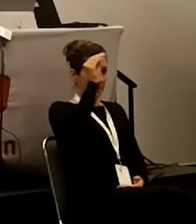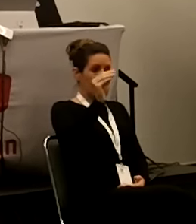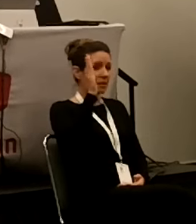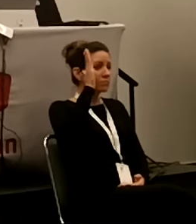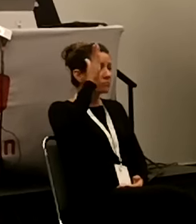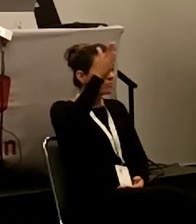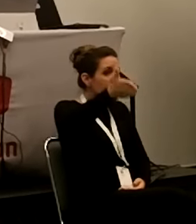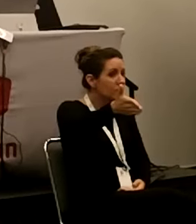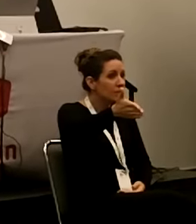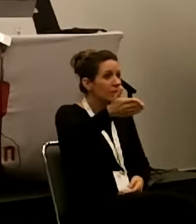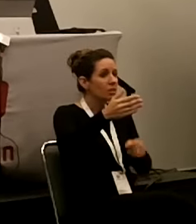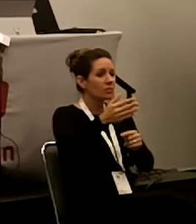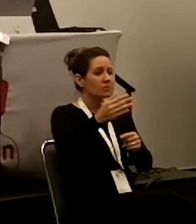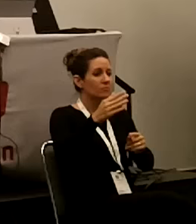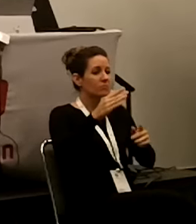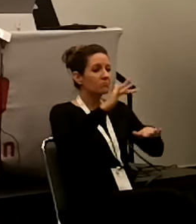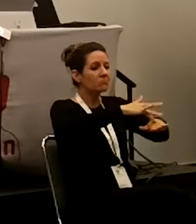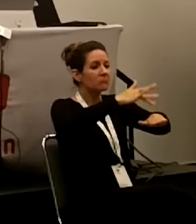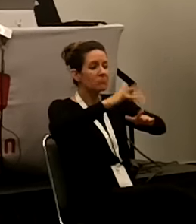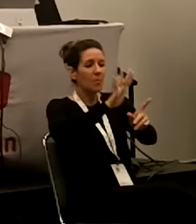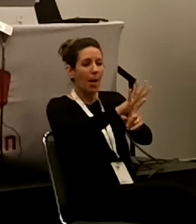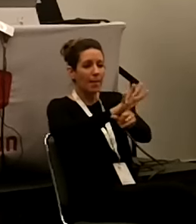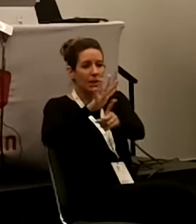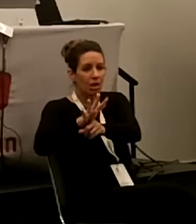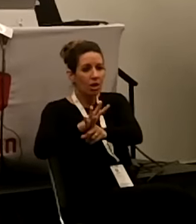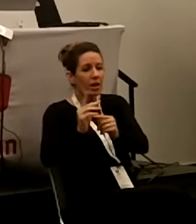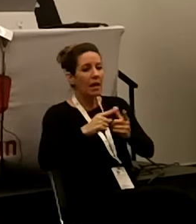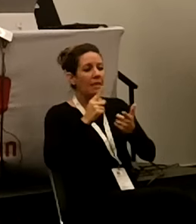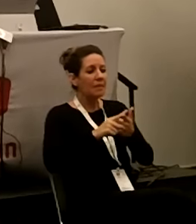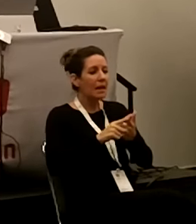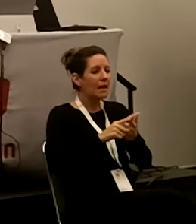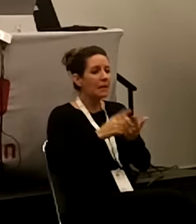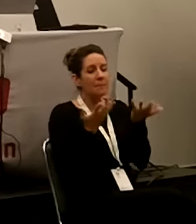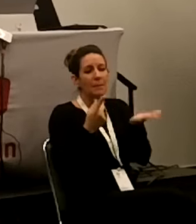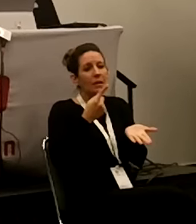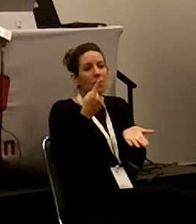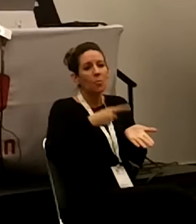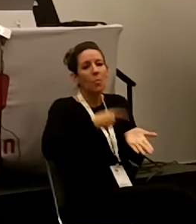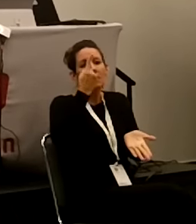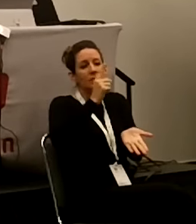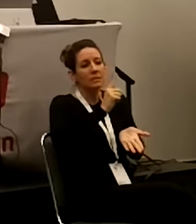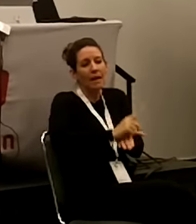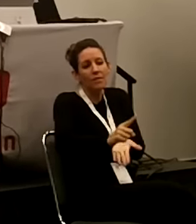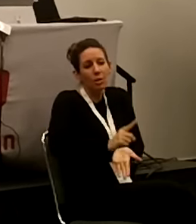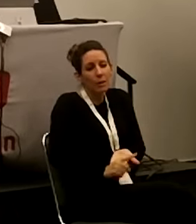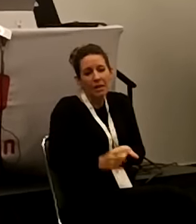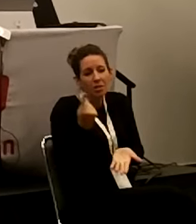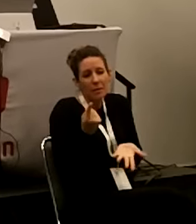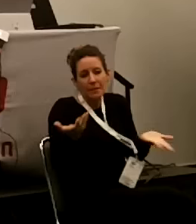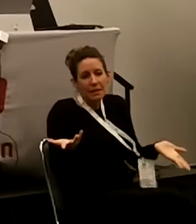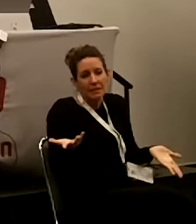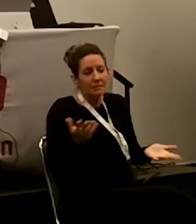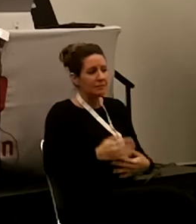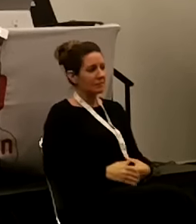back to the most popular, then as you can, maybe, like, one a week, you know, depending.